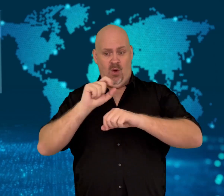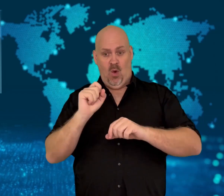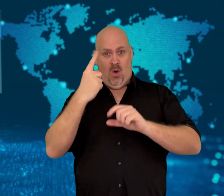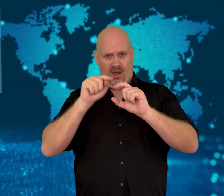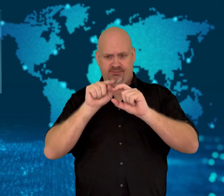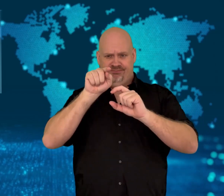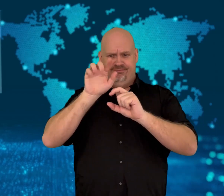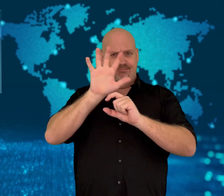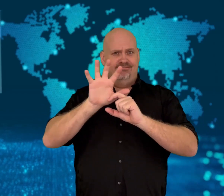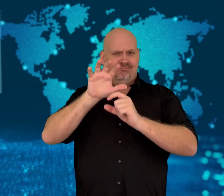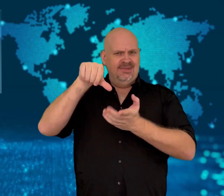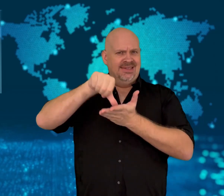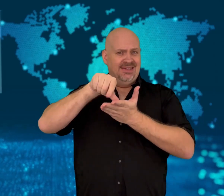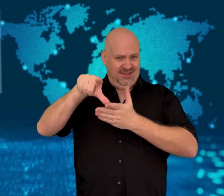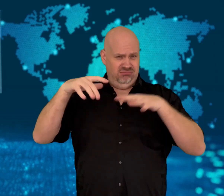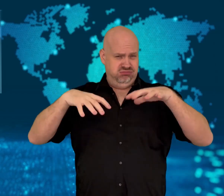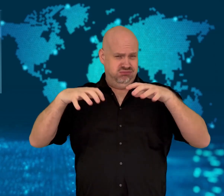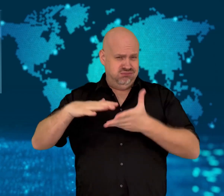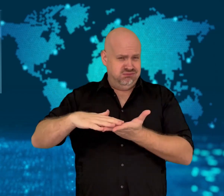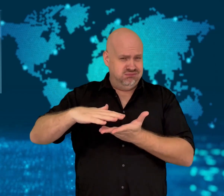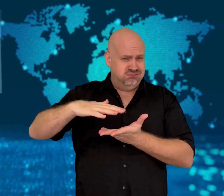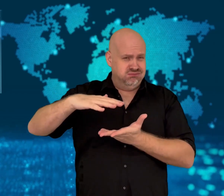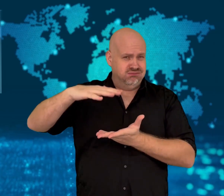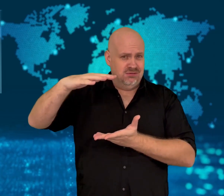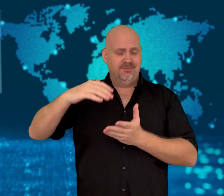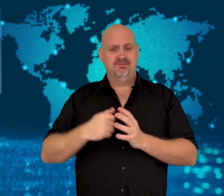4 inches of rain in 12 hours.